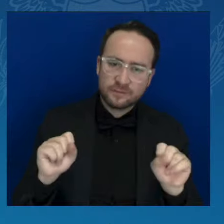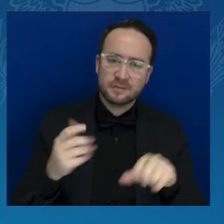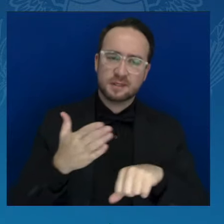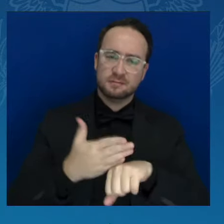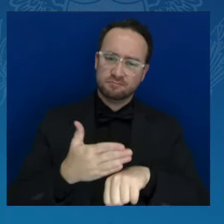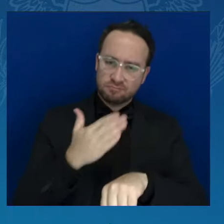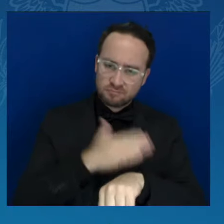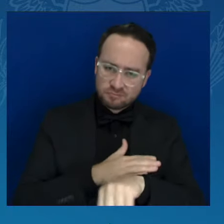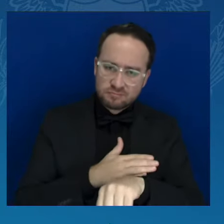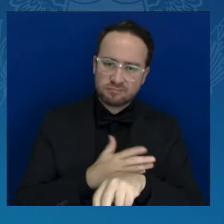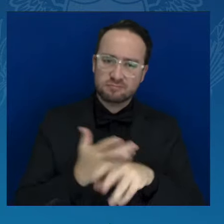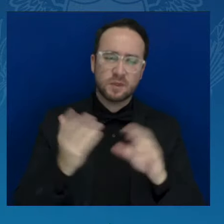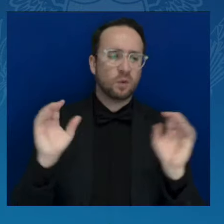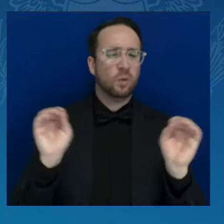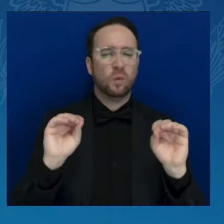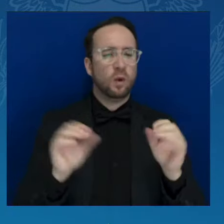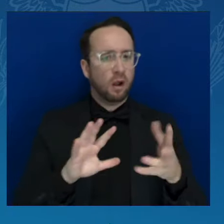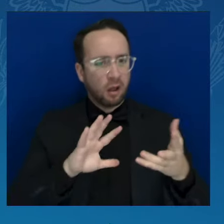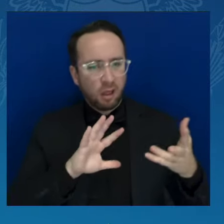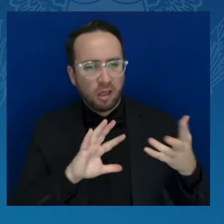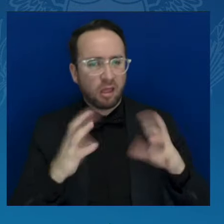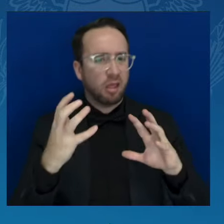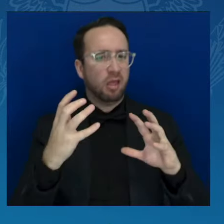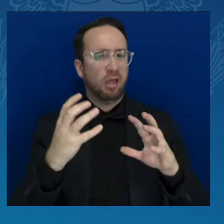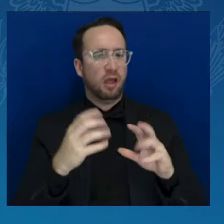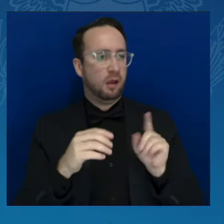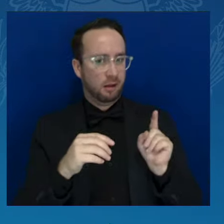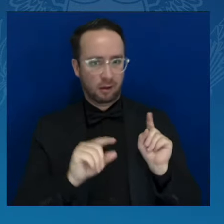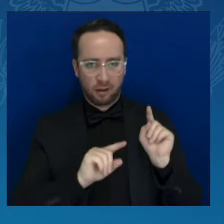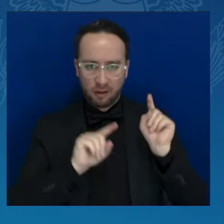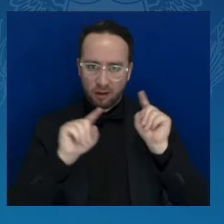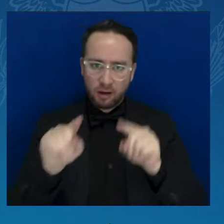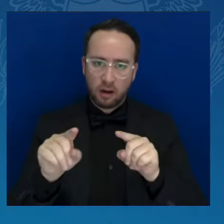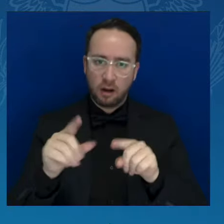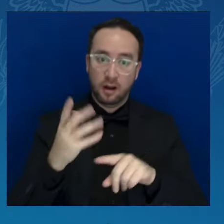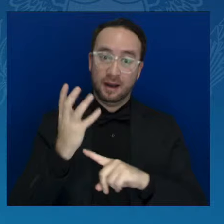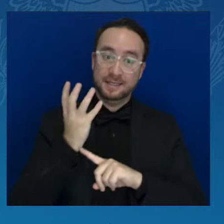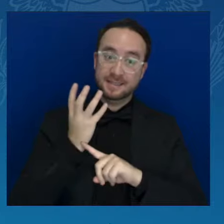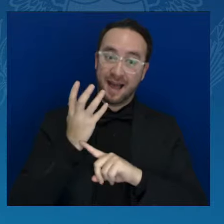A single test. A single test can release thousands of pieces of debris into space.